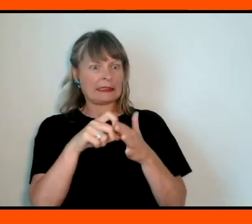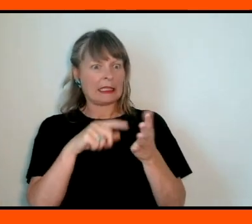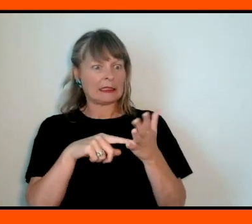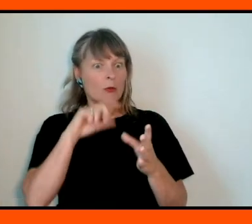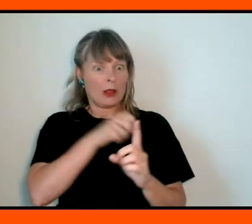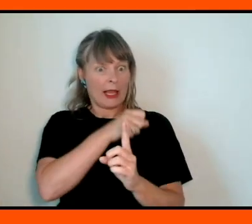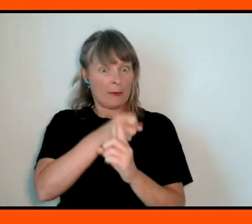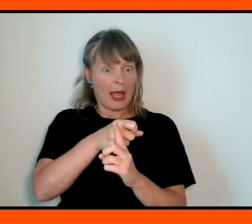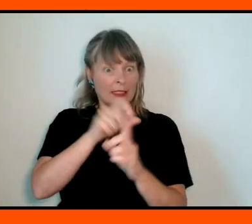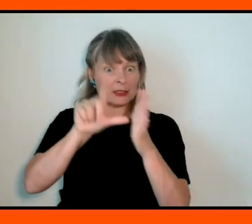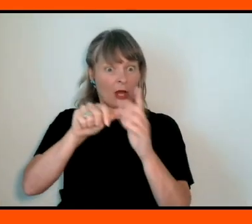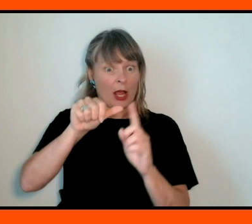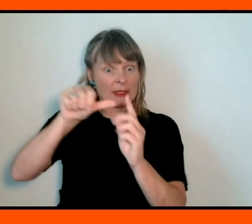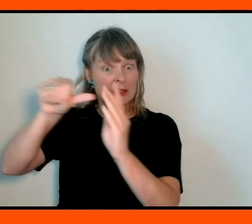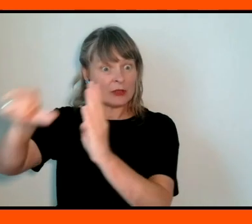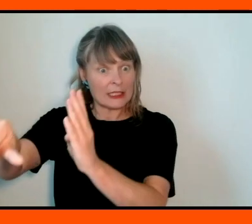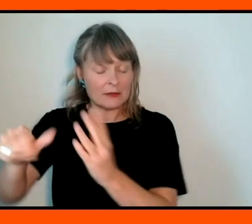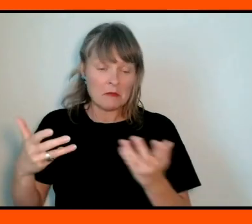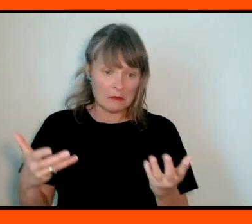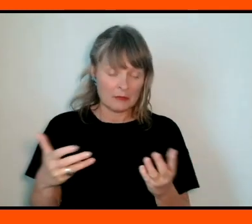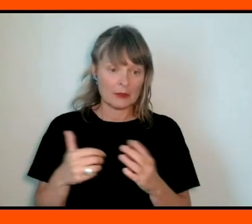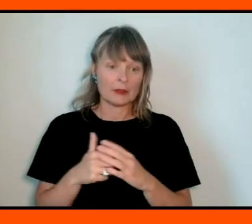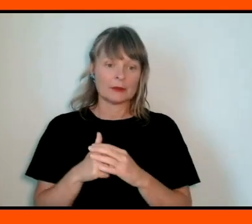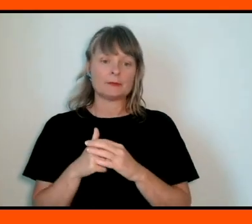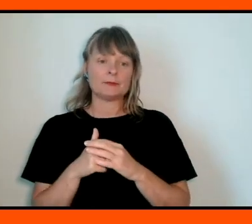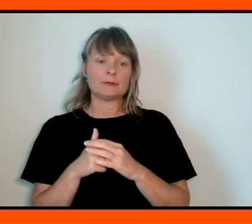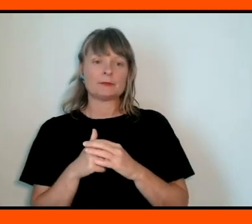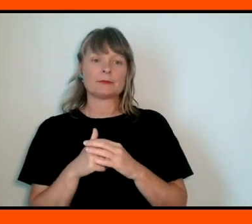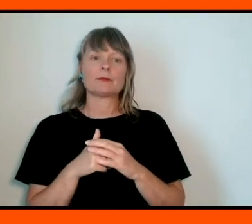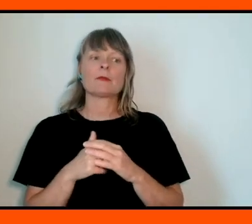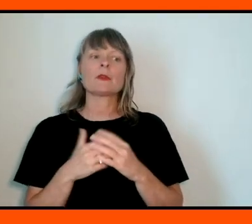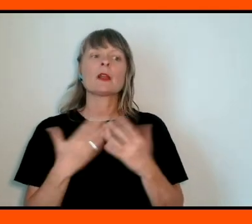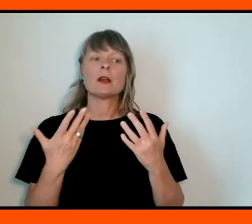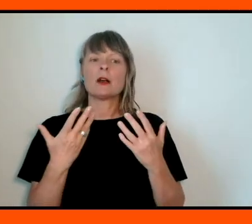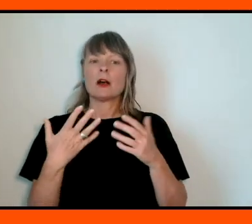This is also where we consider whether the responses to the information will still be relevant